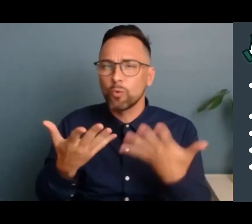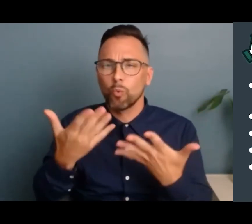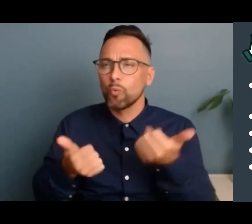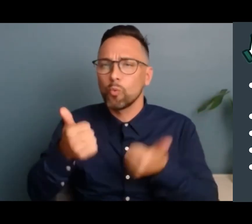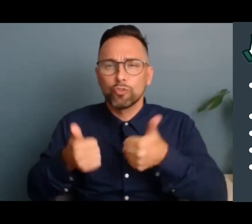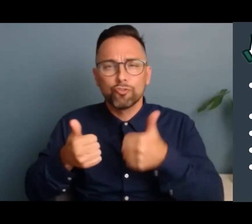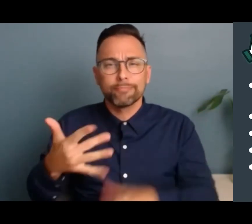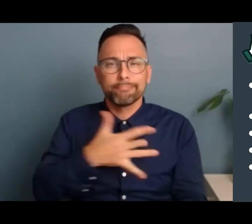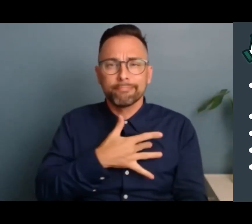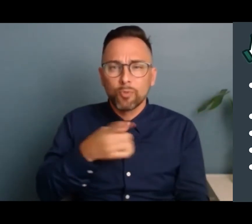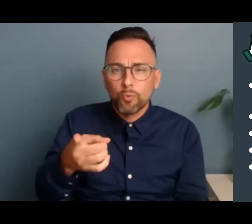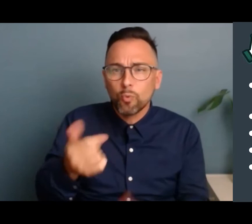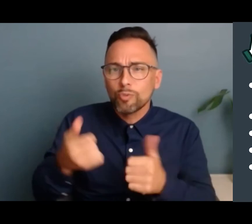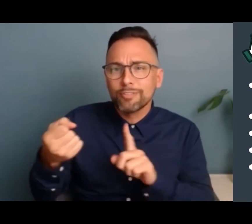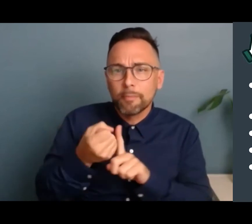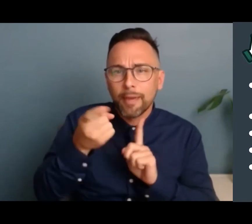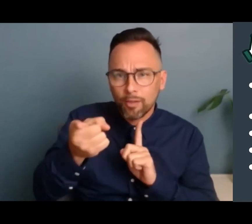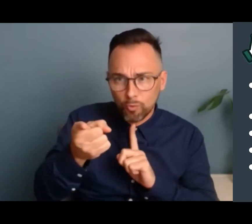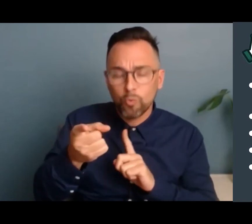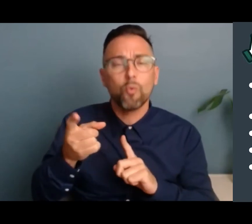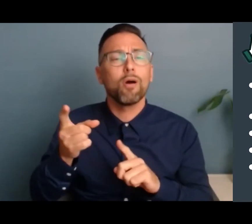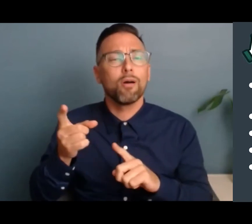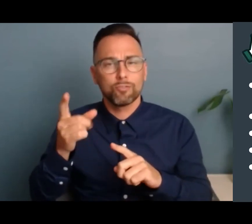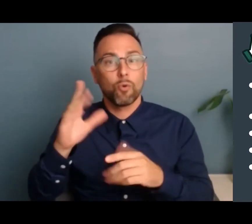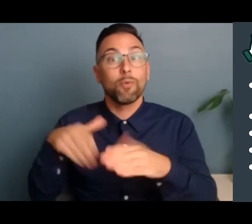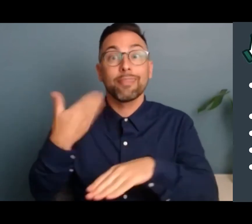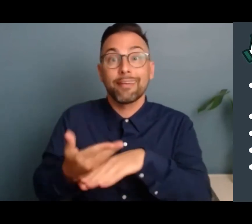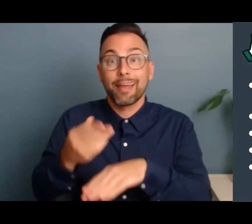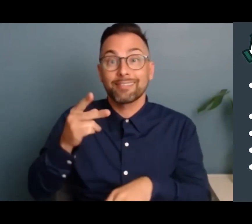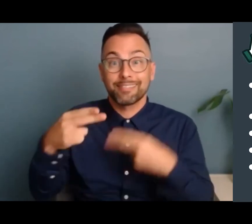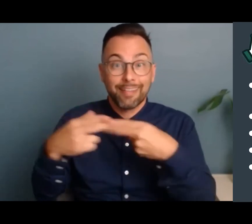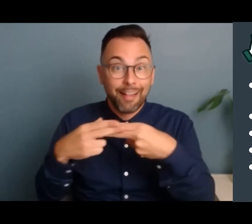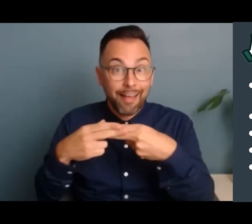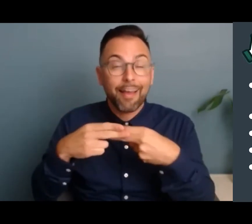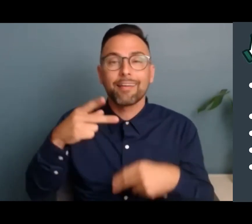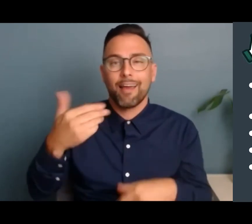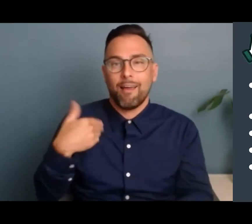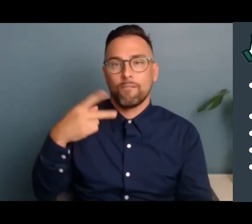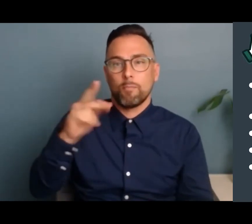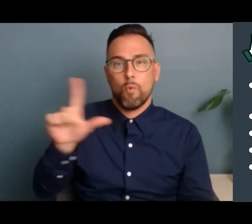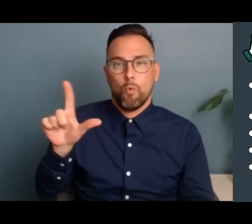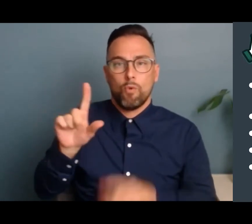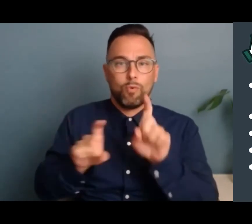So we wonder which of these things impact you the most. So on the next slide, there's another poll question for you,